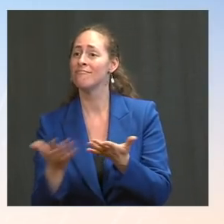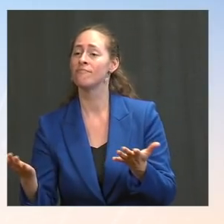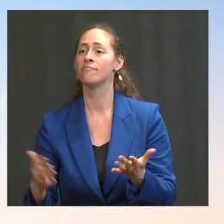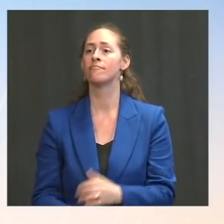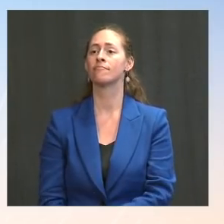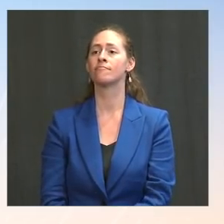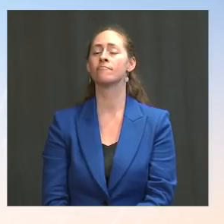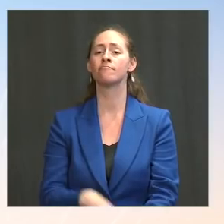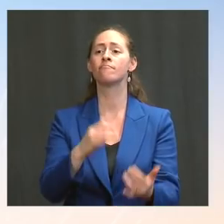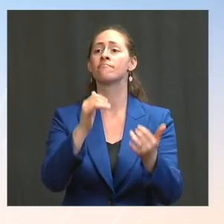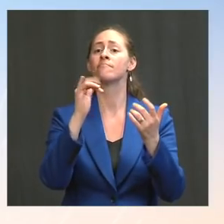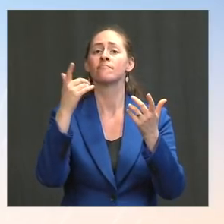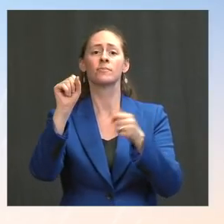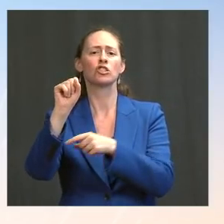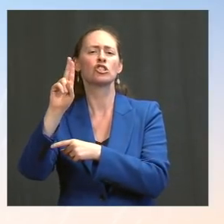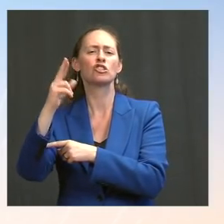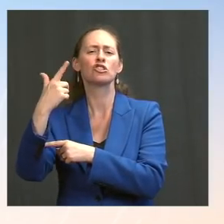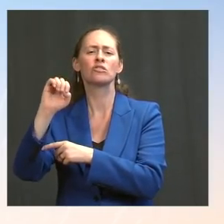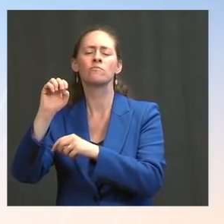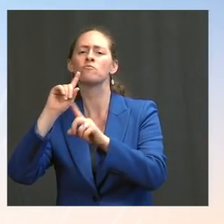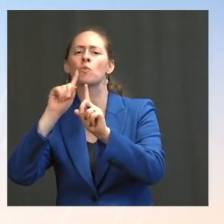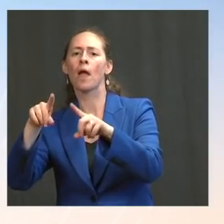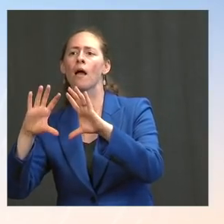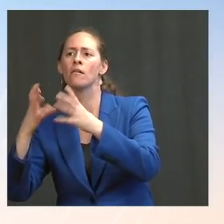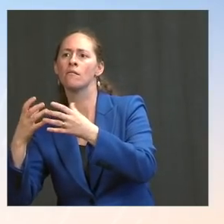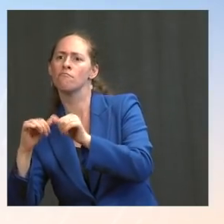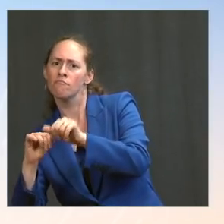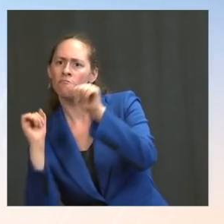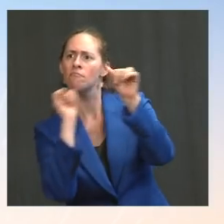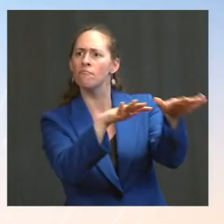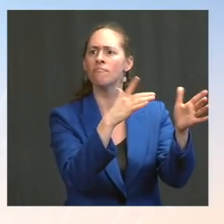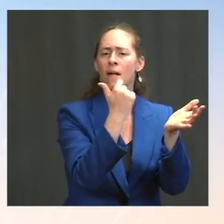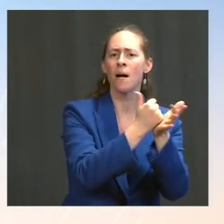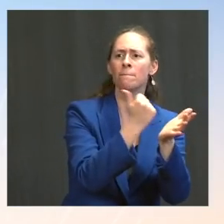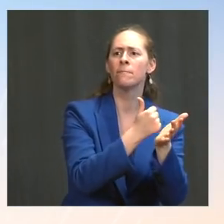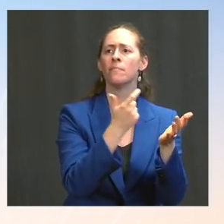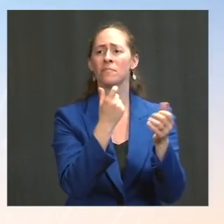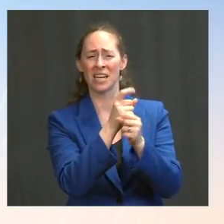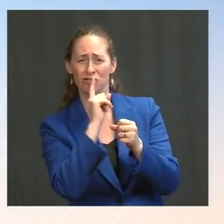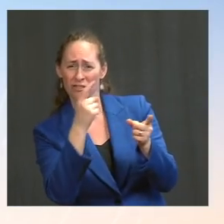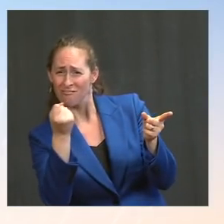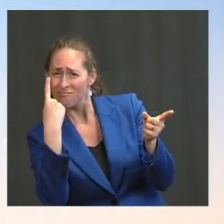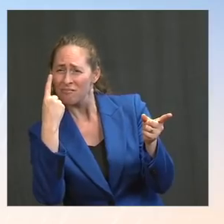And we are going to continue to do everything in the power of the federal government -- whether that's providing supply,